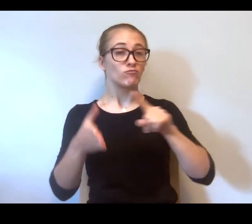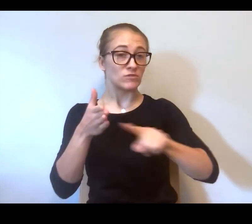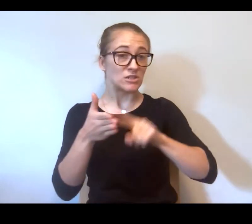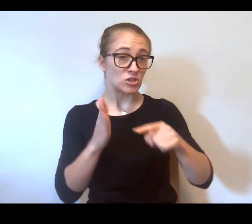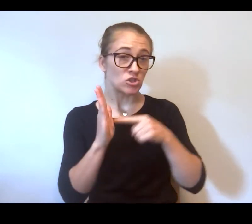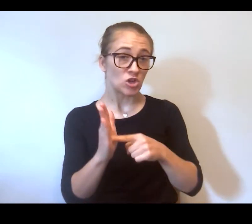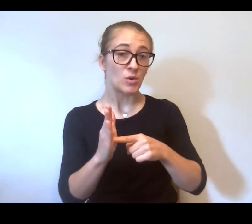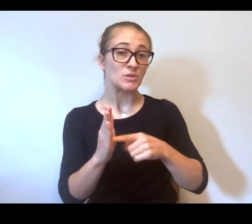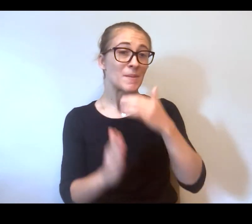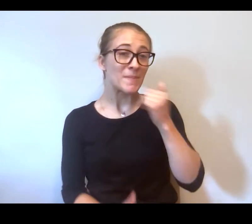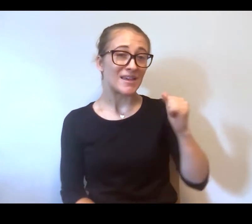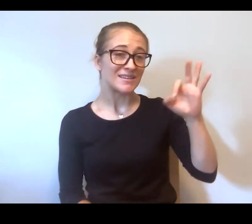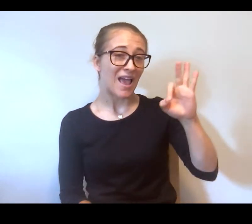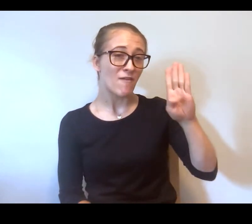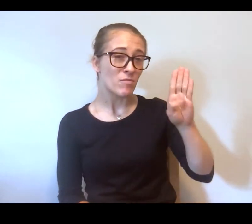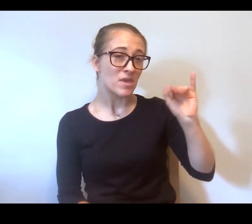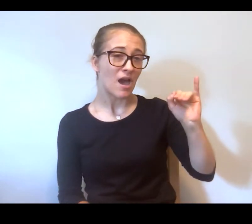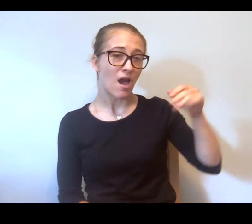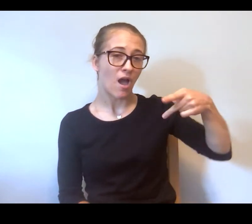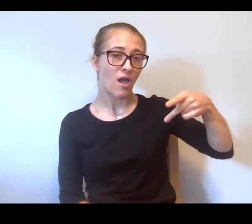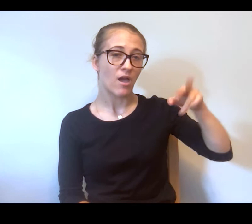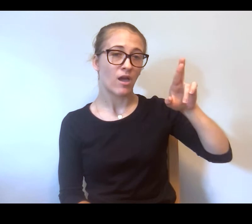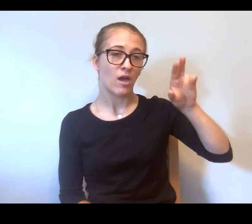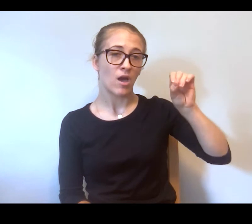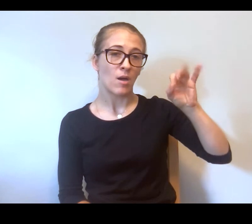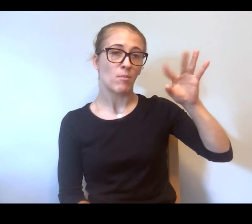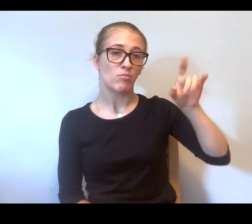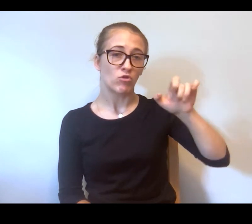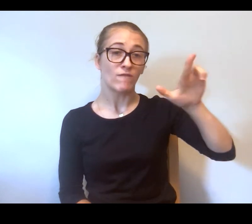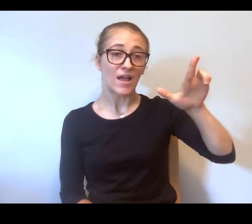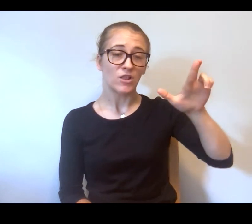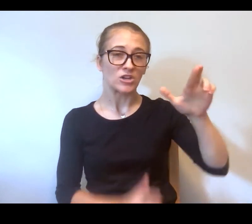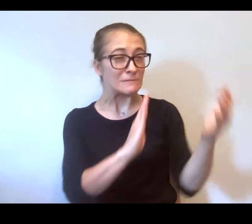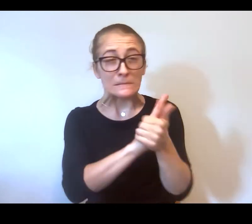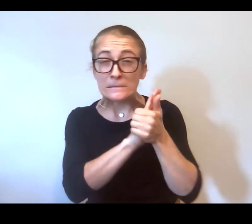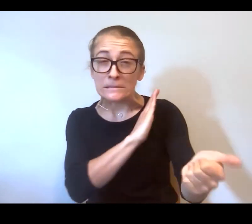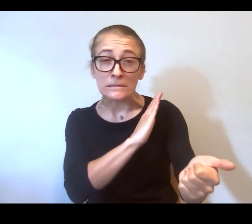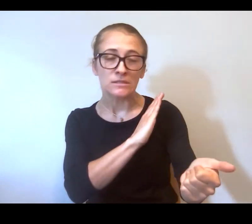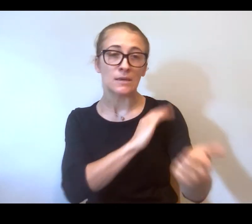that shows given the best FBI profilers whose jobs are